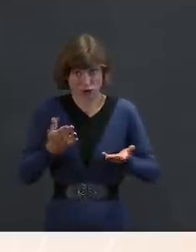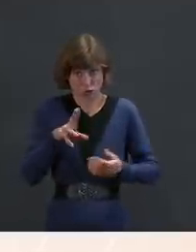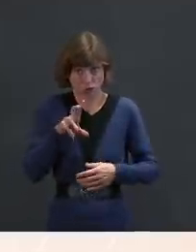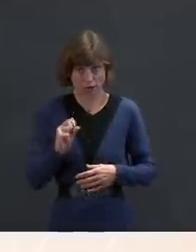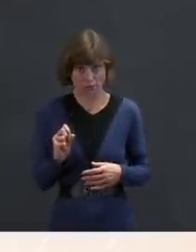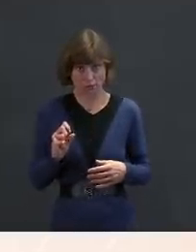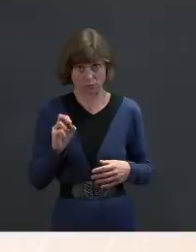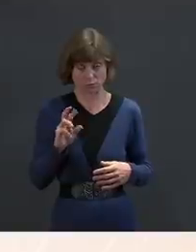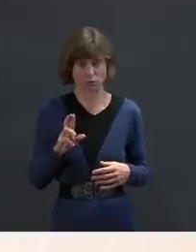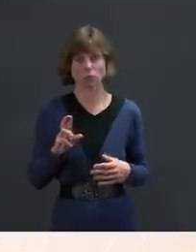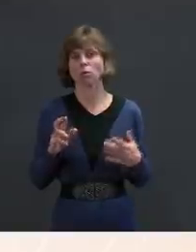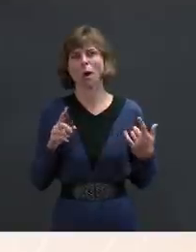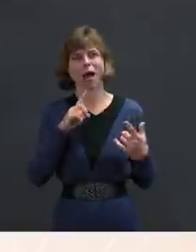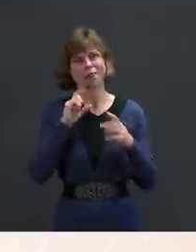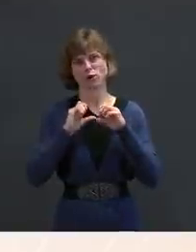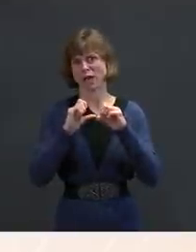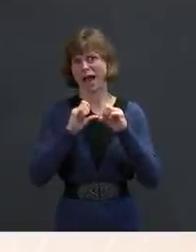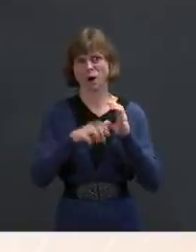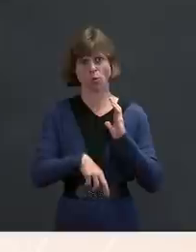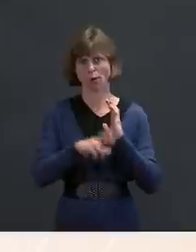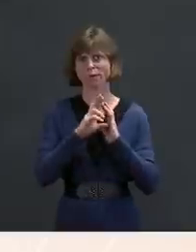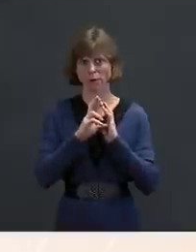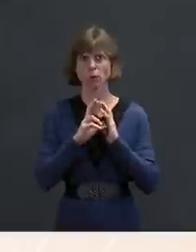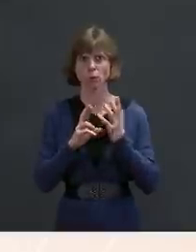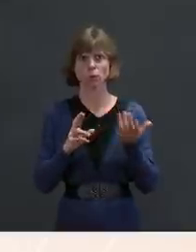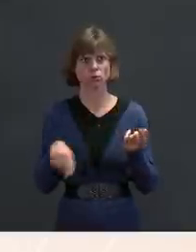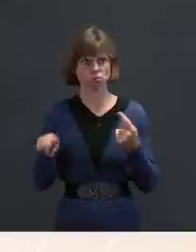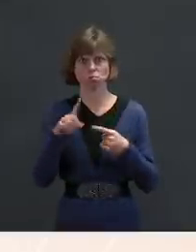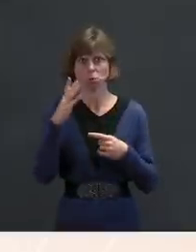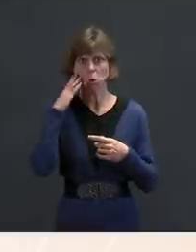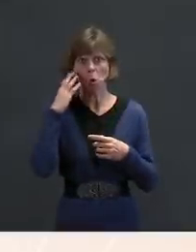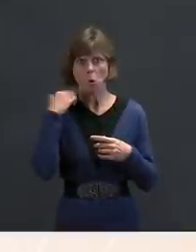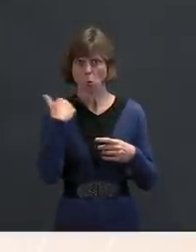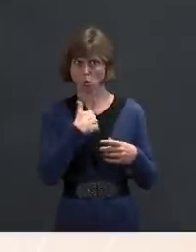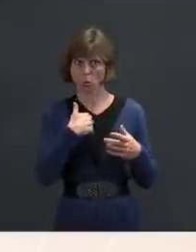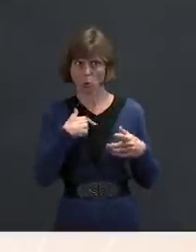Ms. Psaki: Well, there's an ongoing review, as you know, and we're allowing that policy process to see itself through.